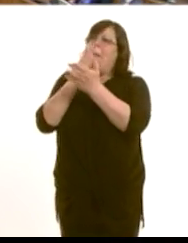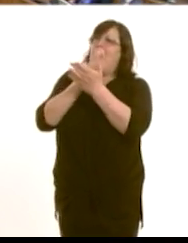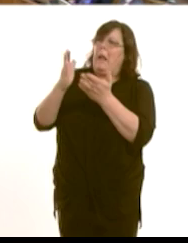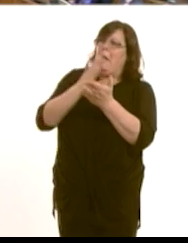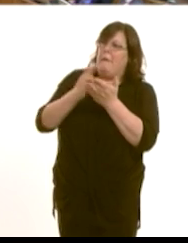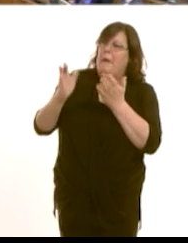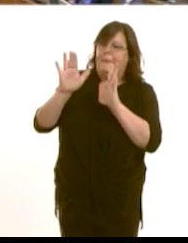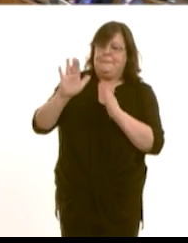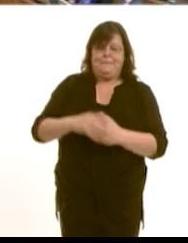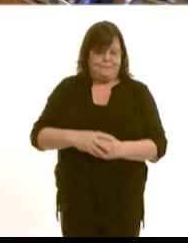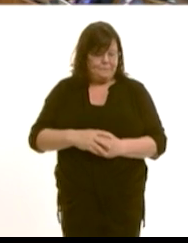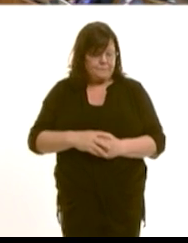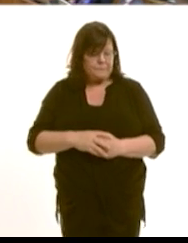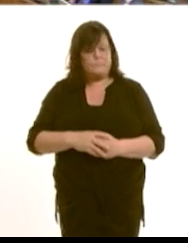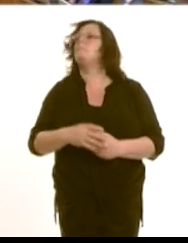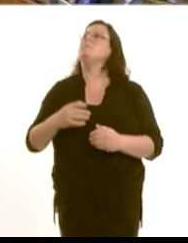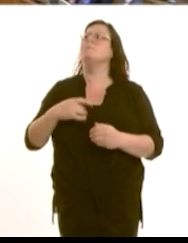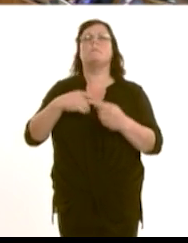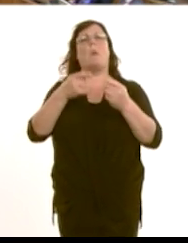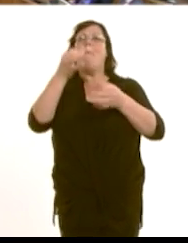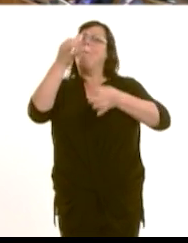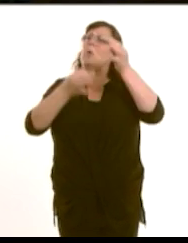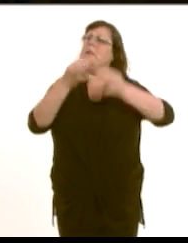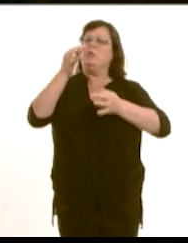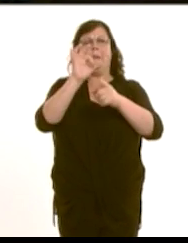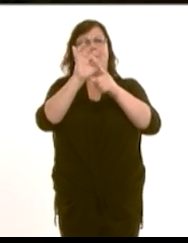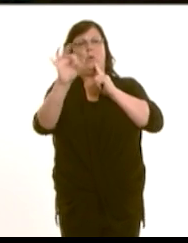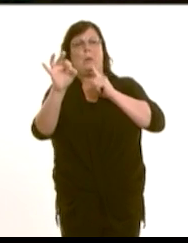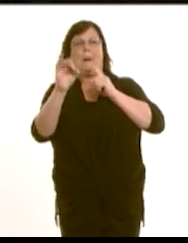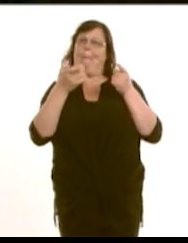I think itís very important that politicians, and particularly Ministers, listen, and I